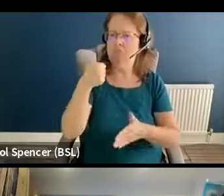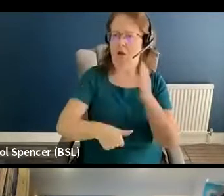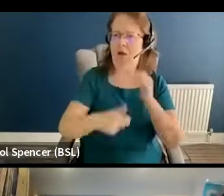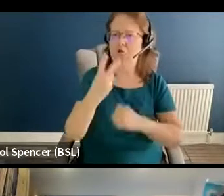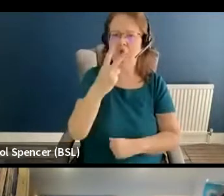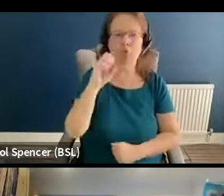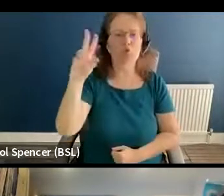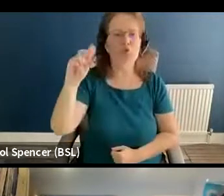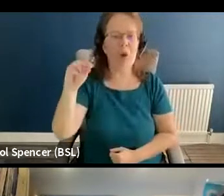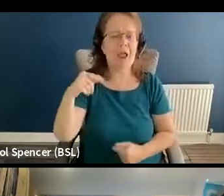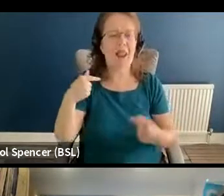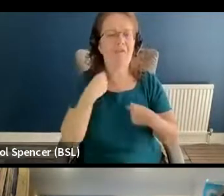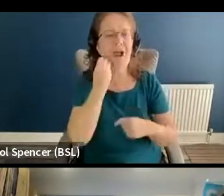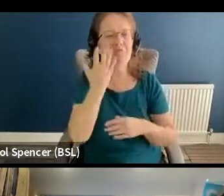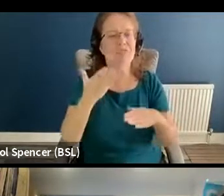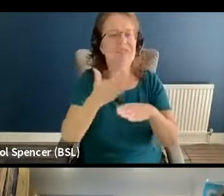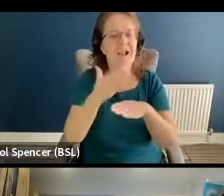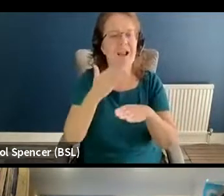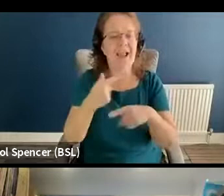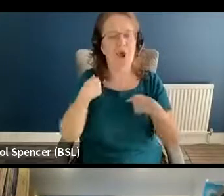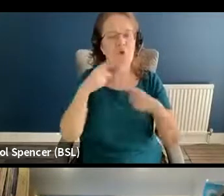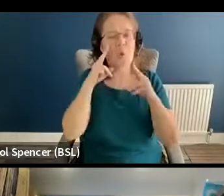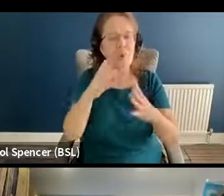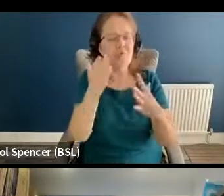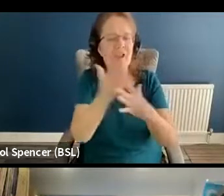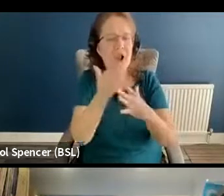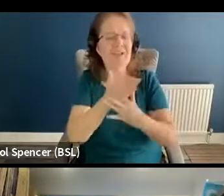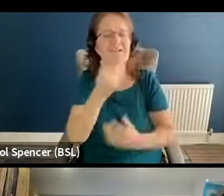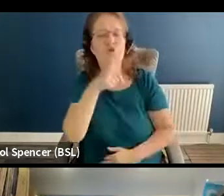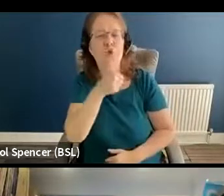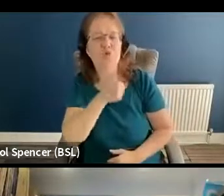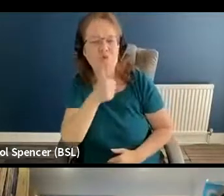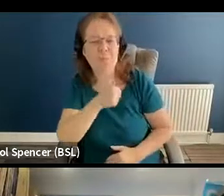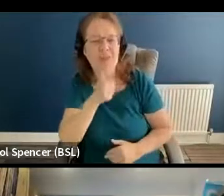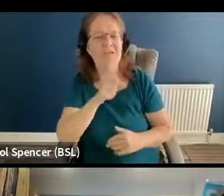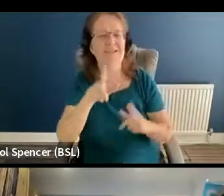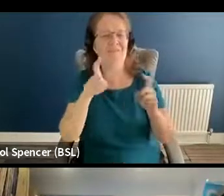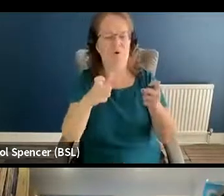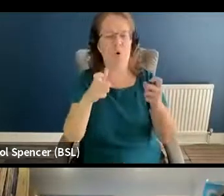My daily job is looking at accessibility and usability for first of all, people